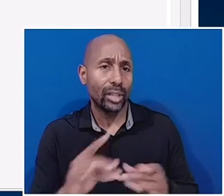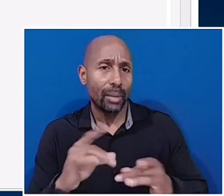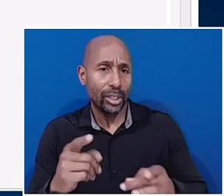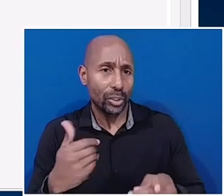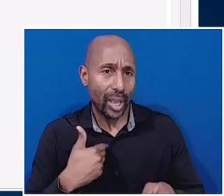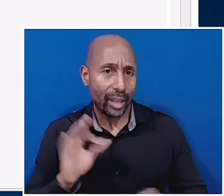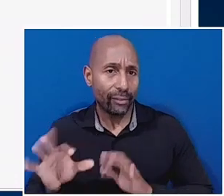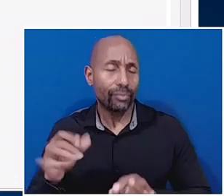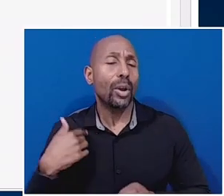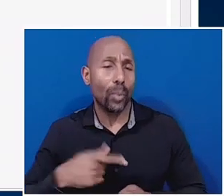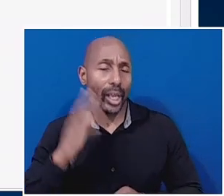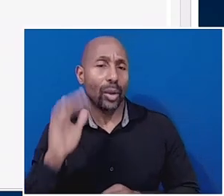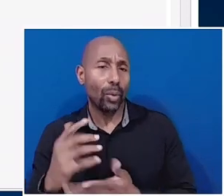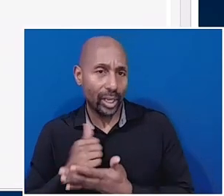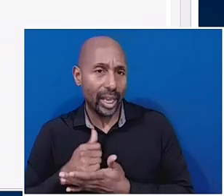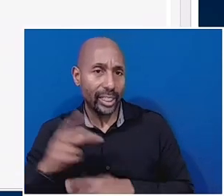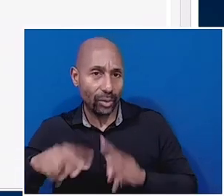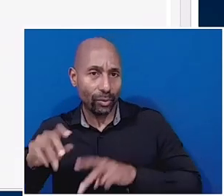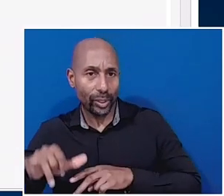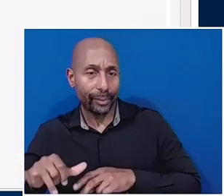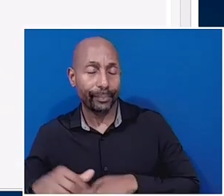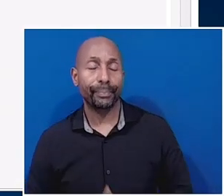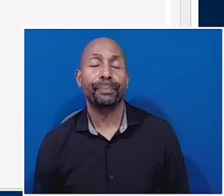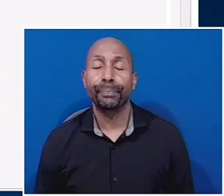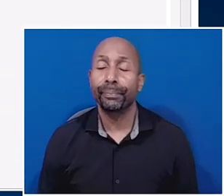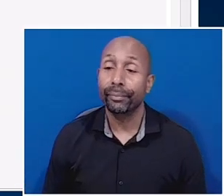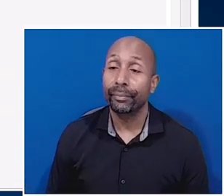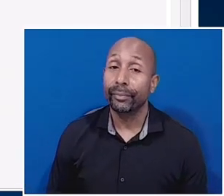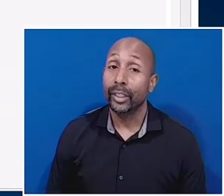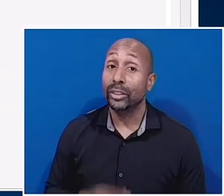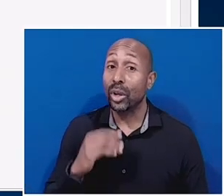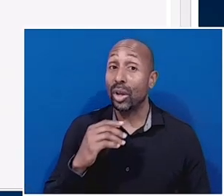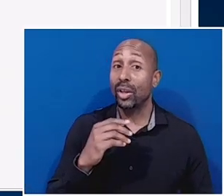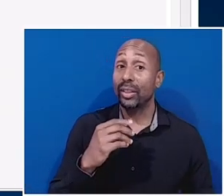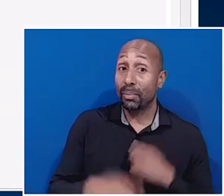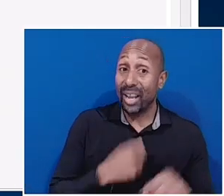Well, it's a two-year review process, so it's just with the shortened timeline of